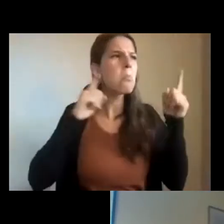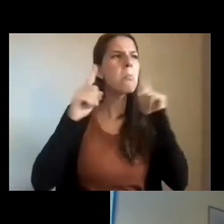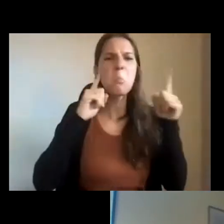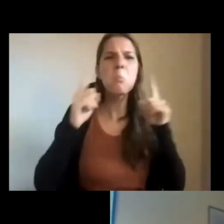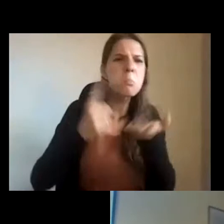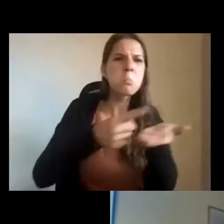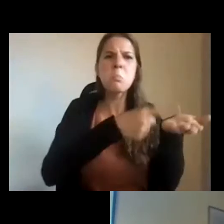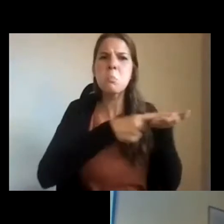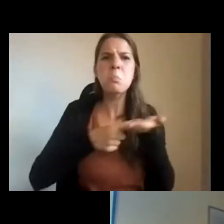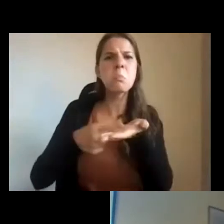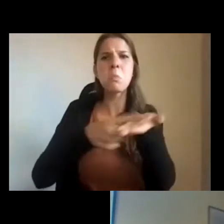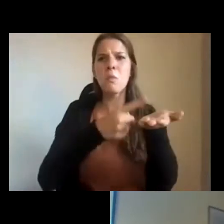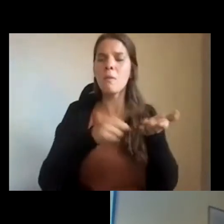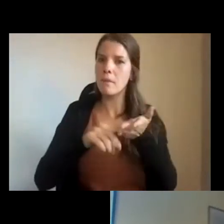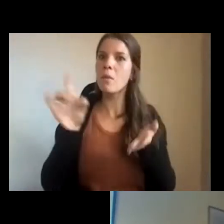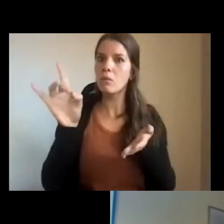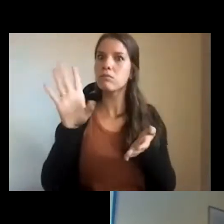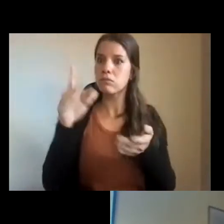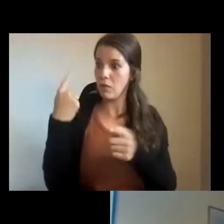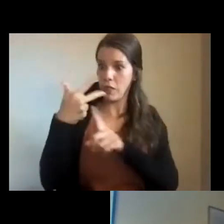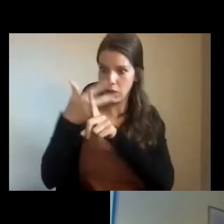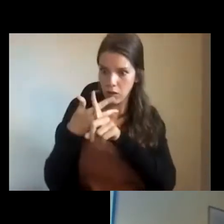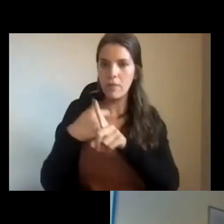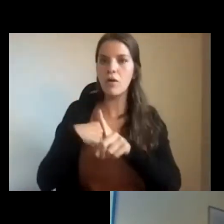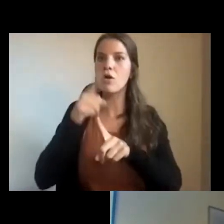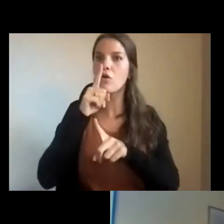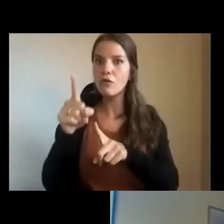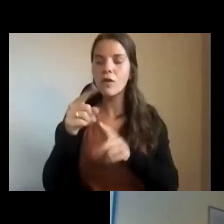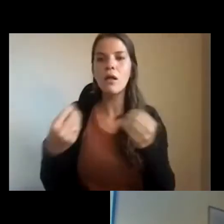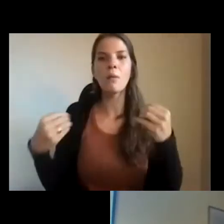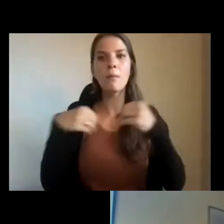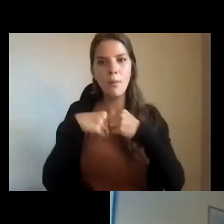things. Over the last three months I've really grown a deep appreciation